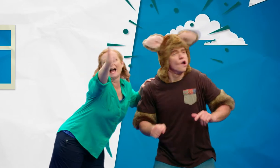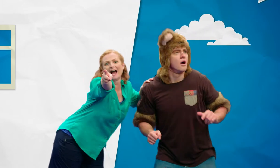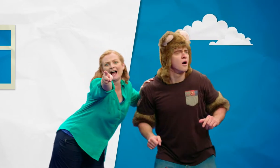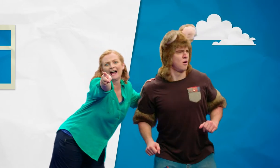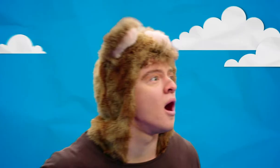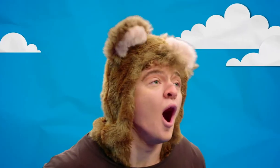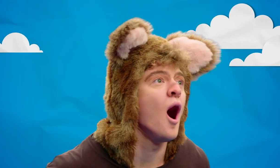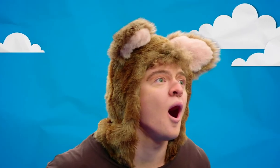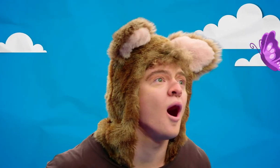Look!